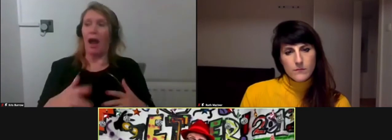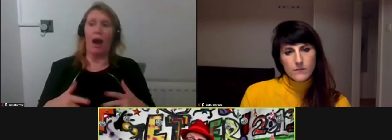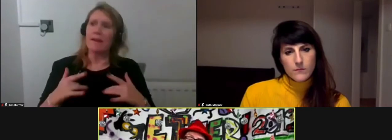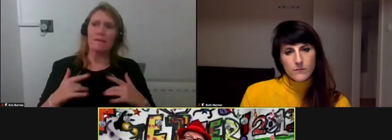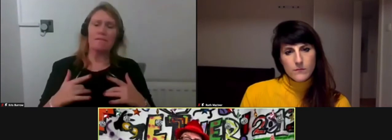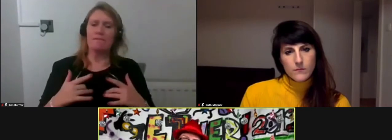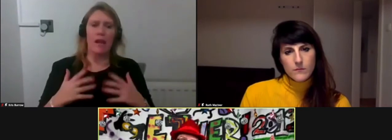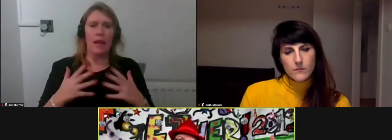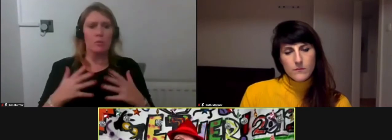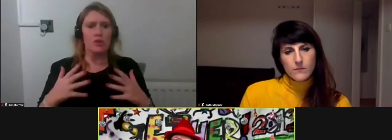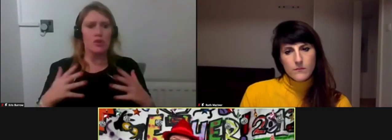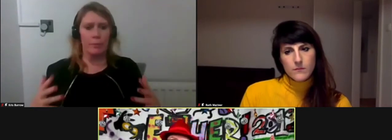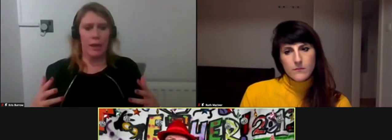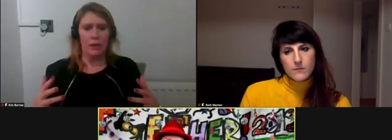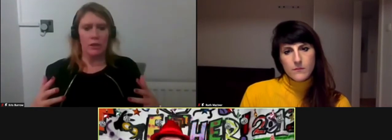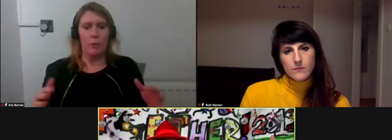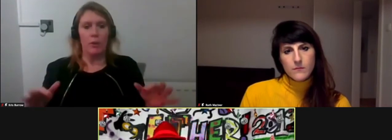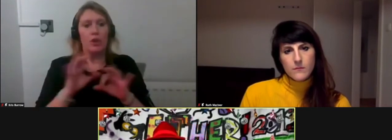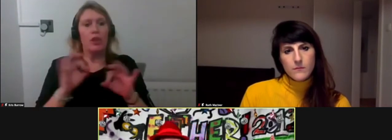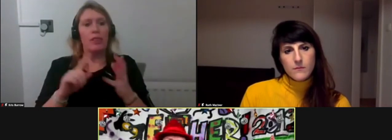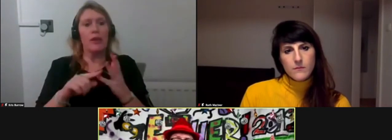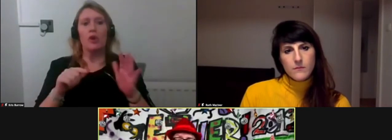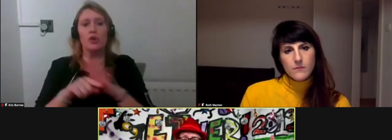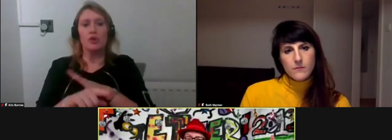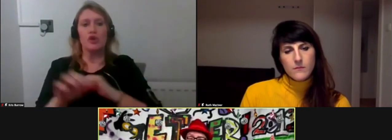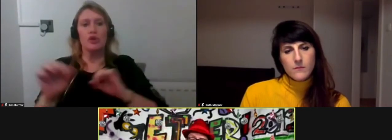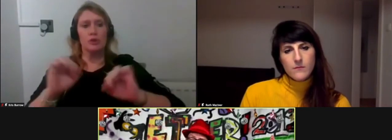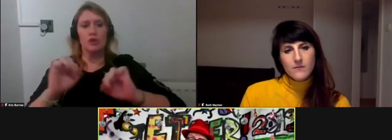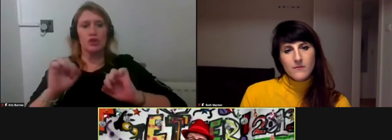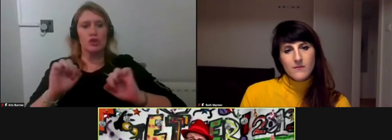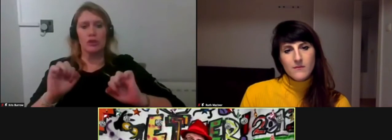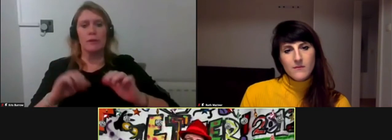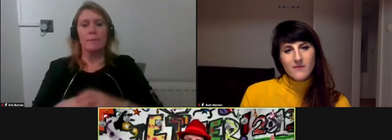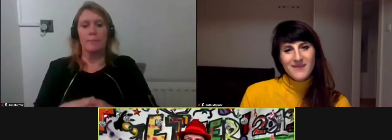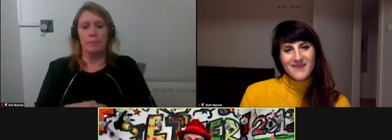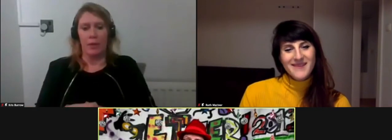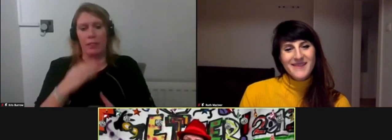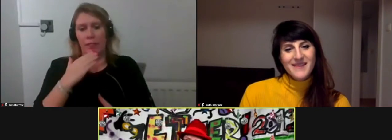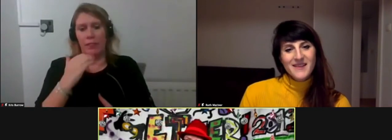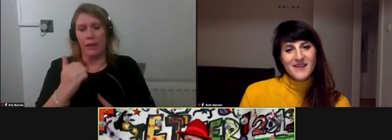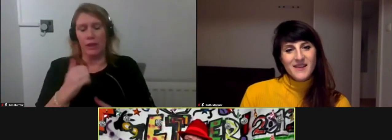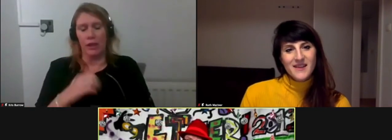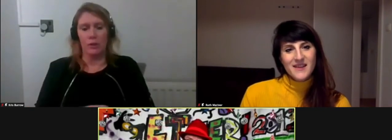also we have got nothing on YouTube at the moment, that saves me having to check, thank you very much indeed Josh, you've